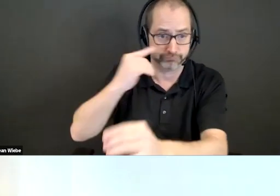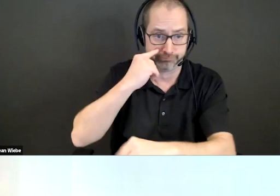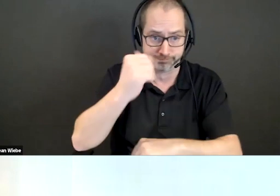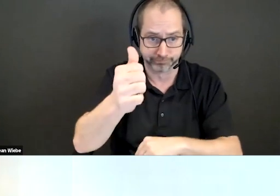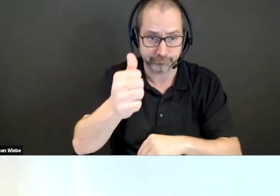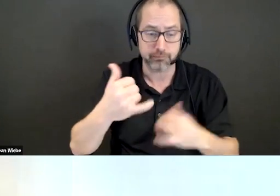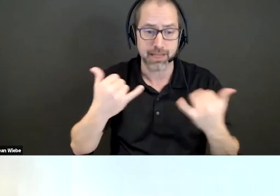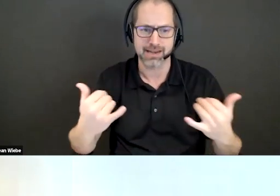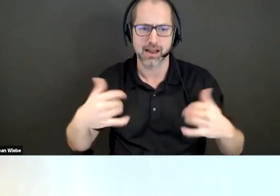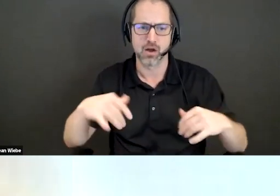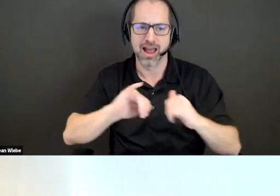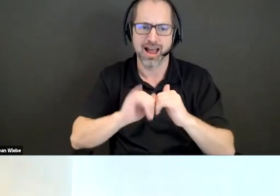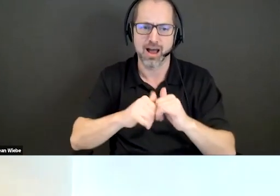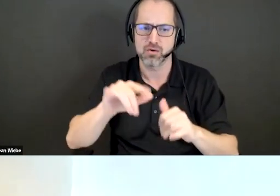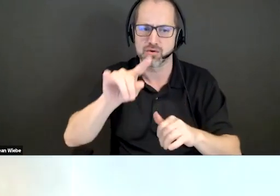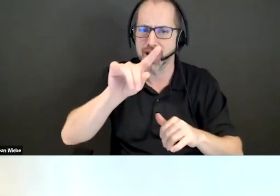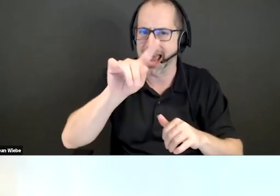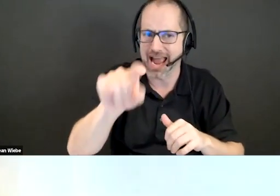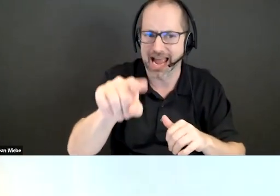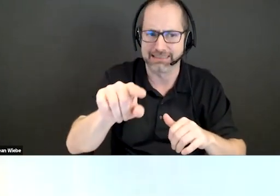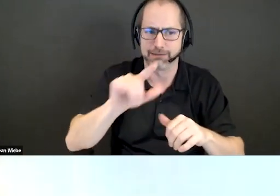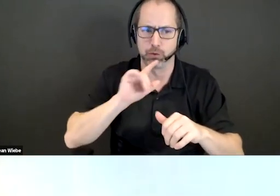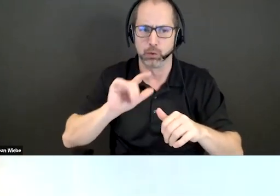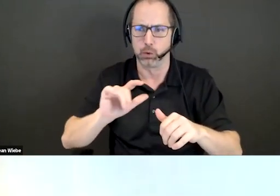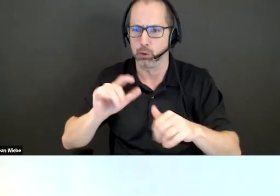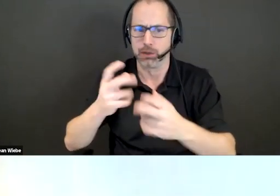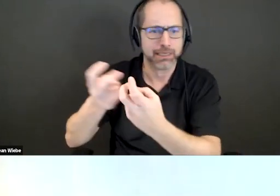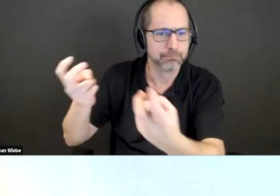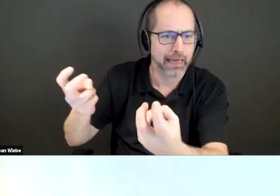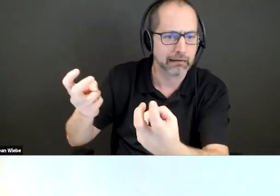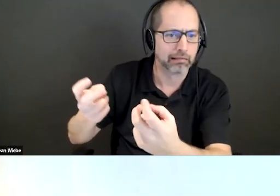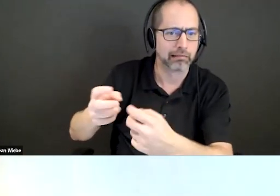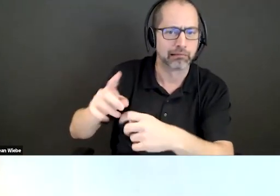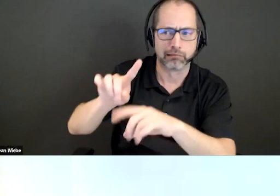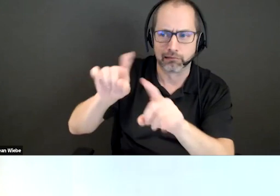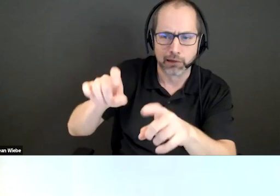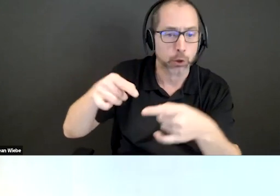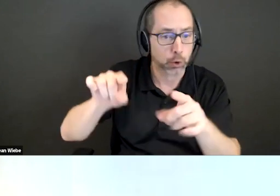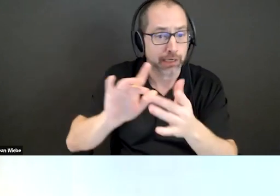live question and answer session for the panel as well as a networking session you have the option